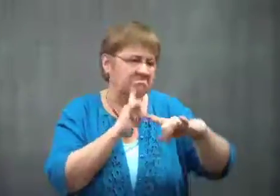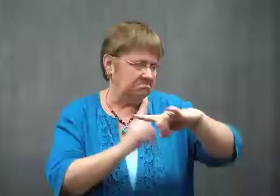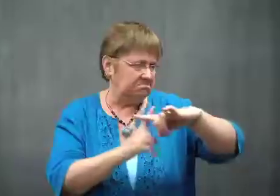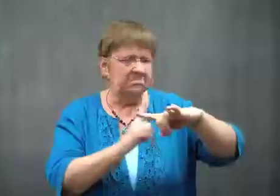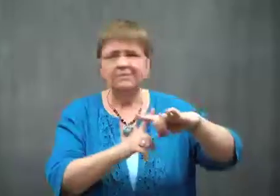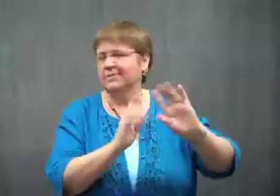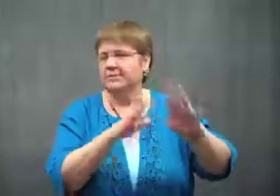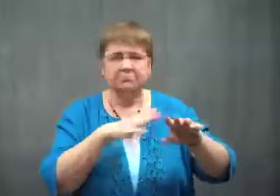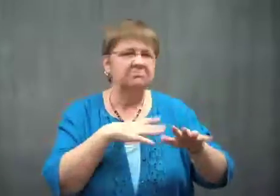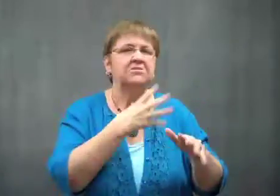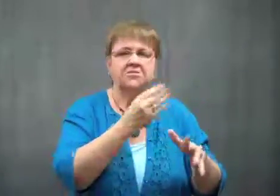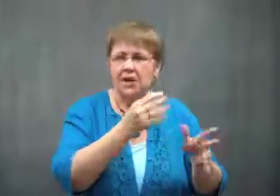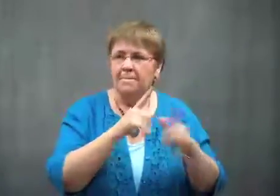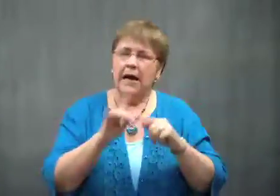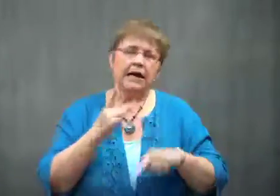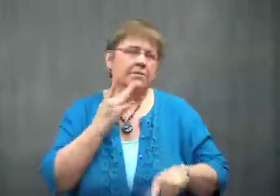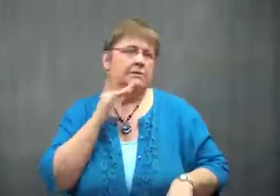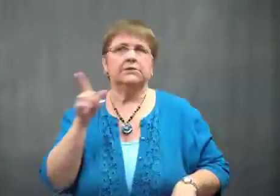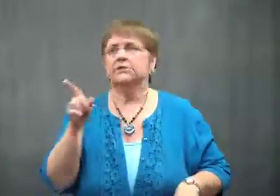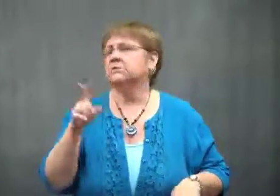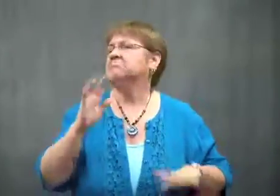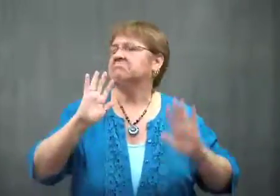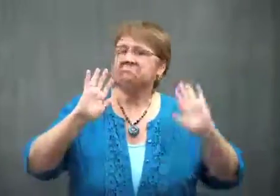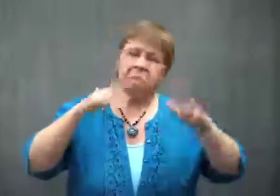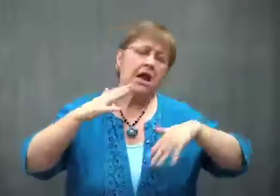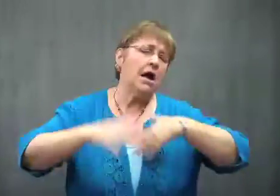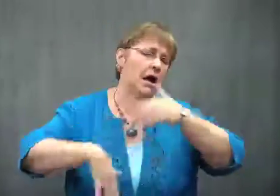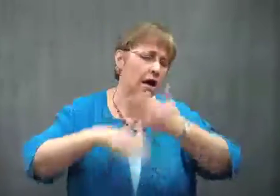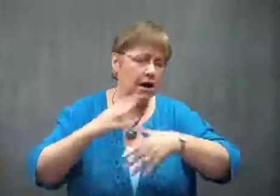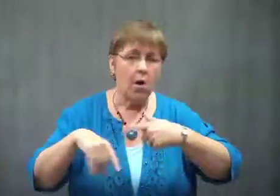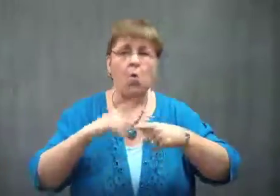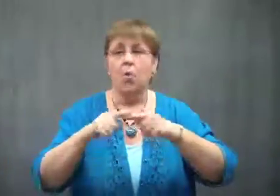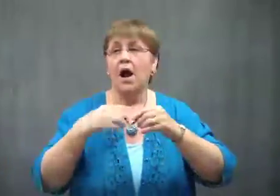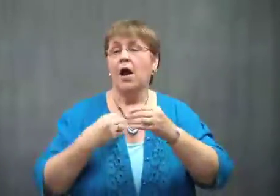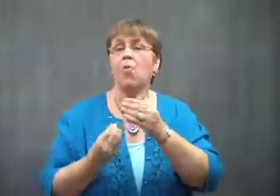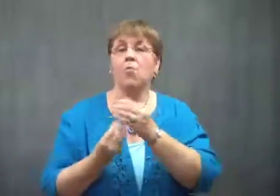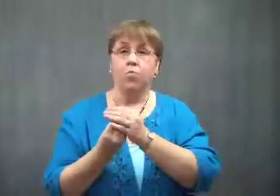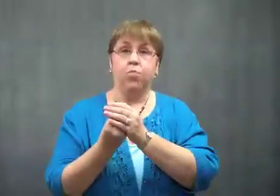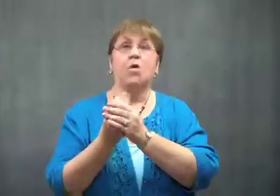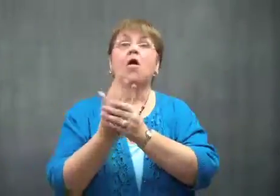I would deal with it. I'd go with them, but really preferred Caribou Lake.